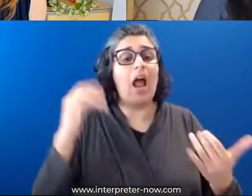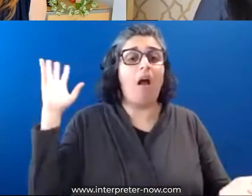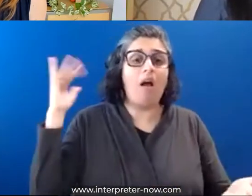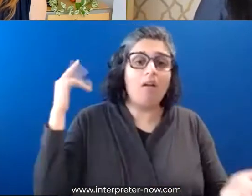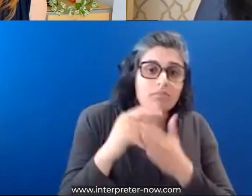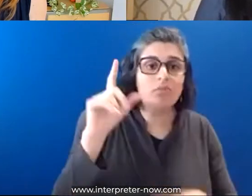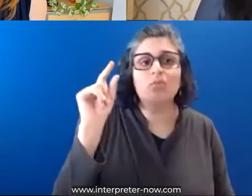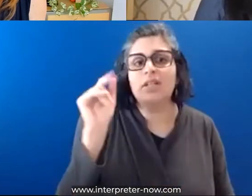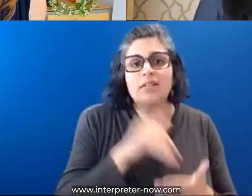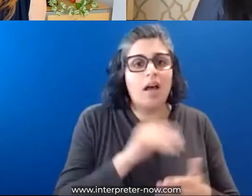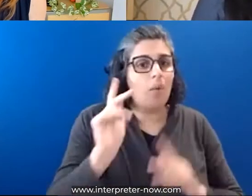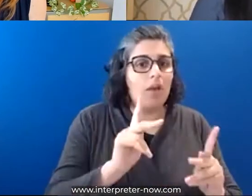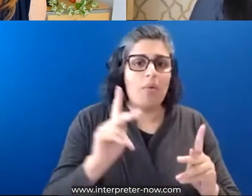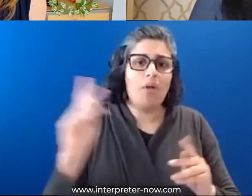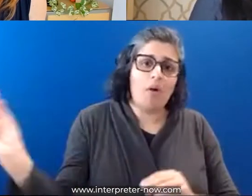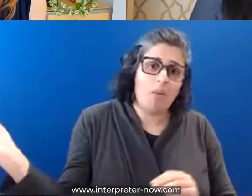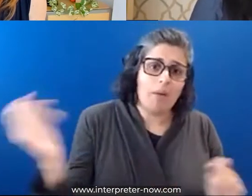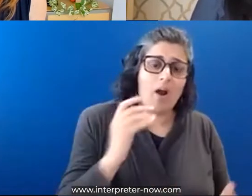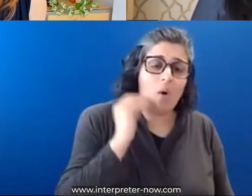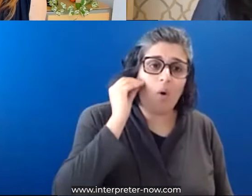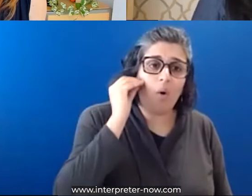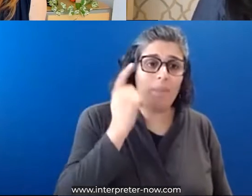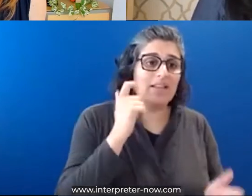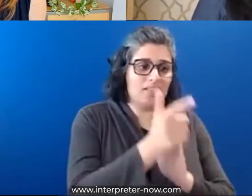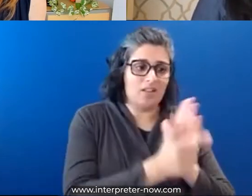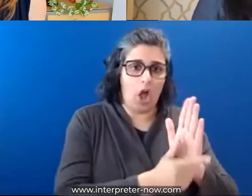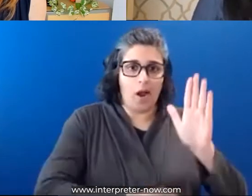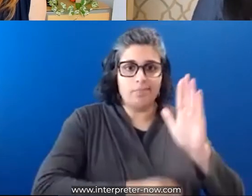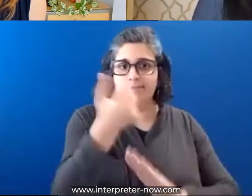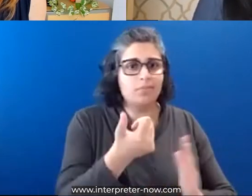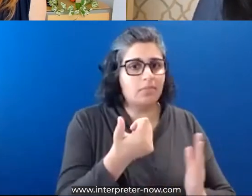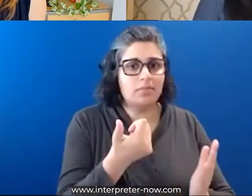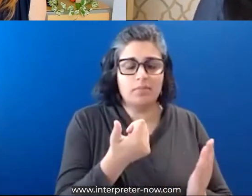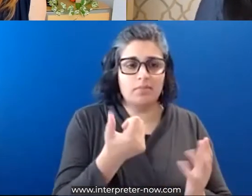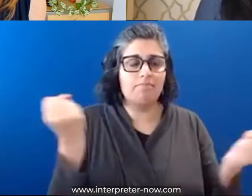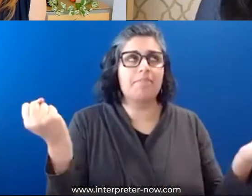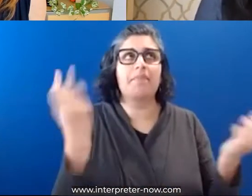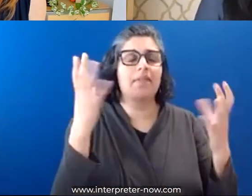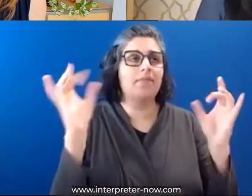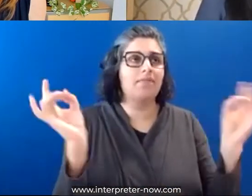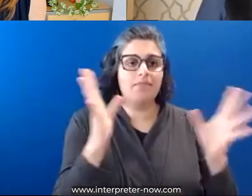They got rid of some horrible things that were in the federal criminal system.